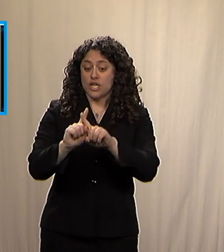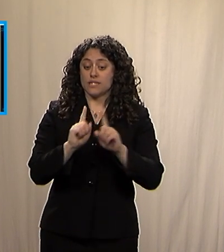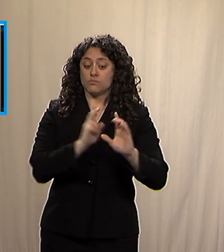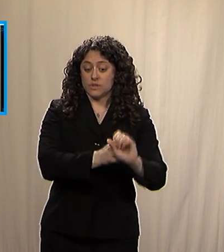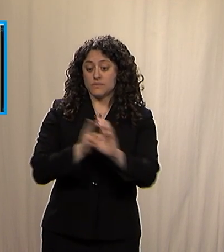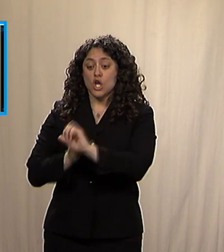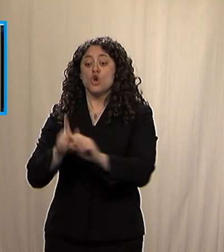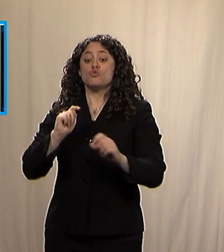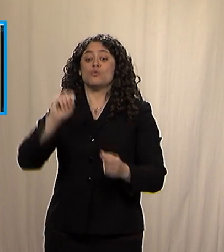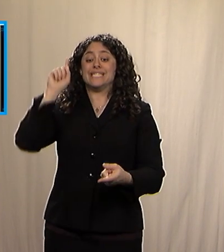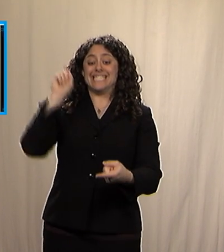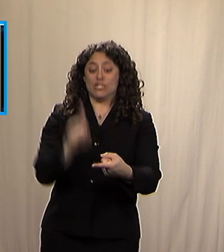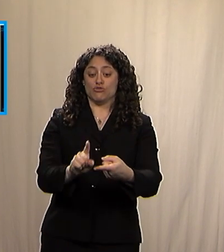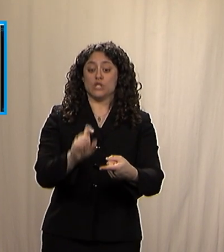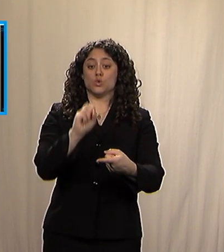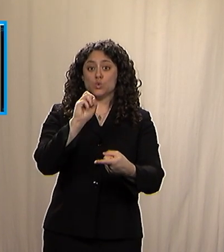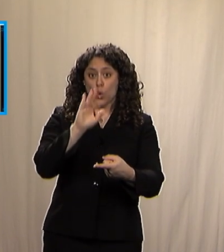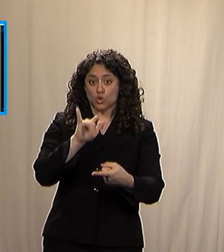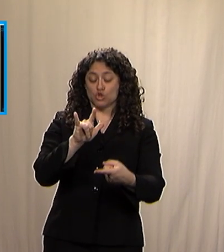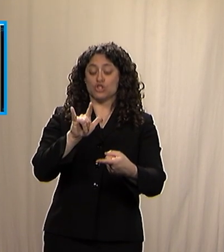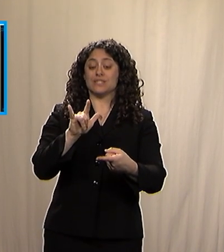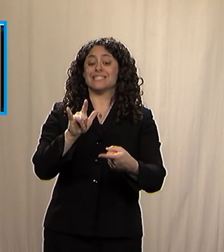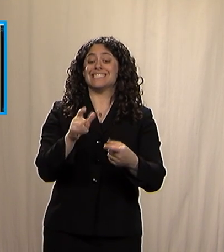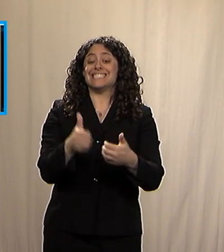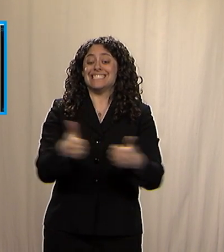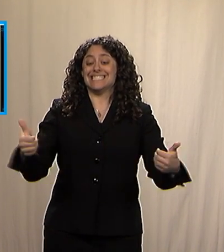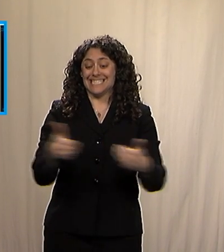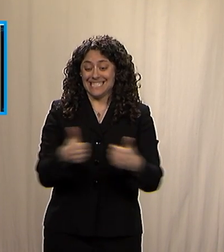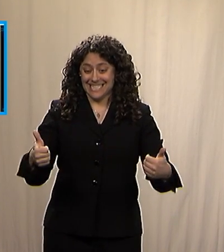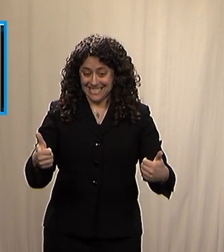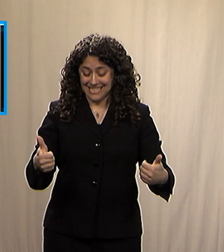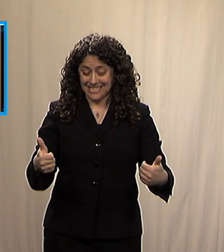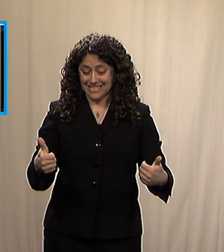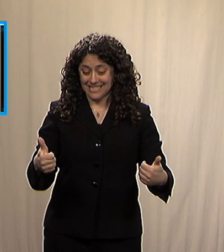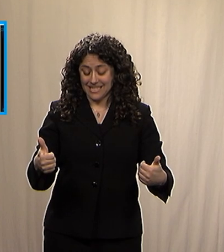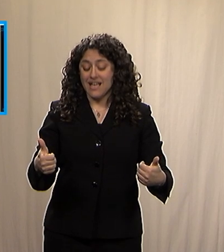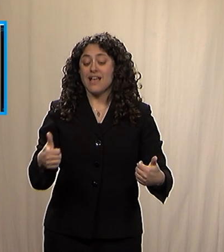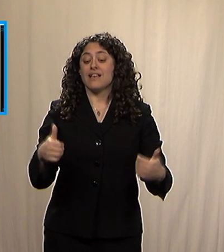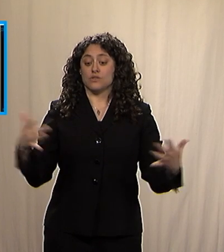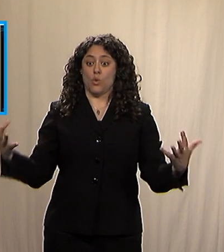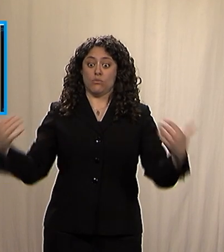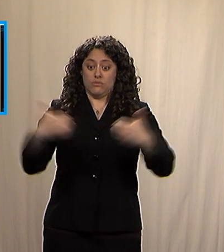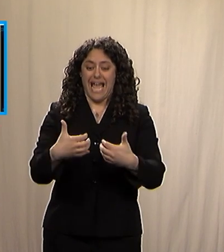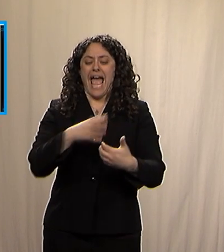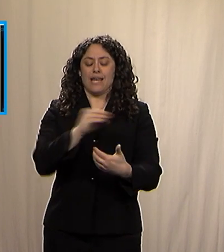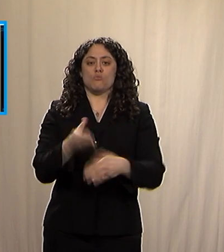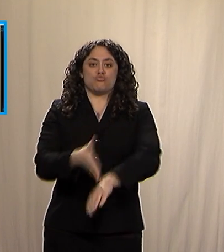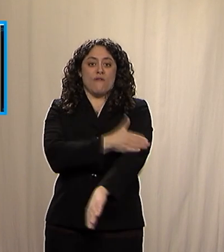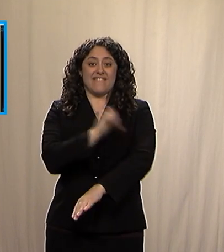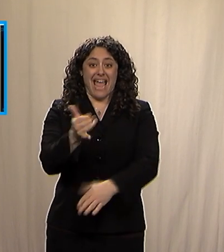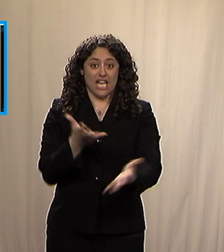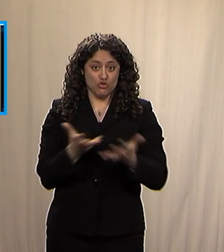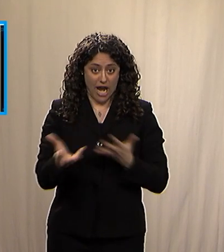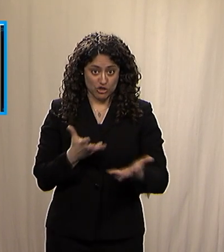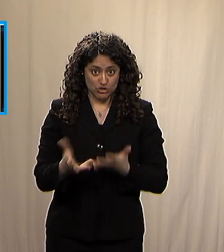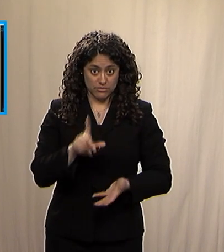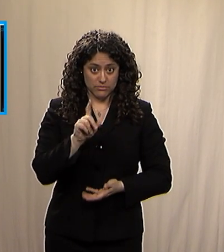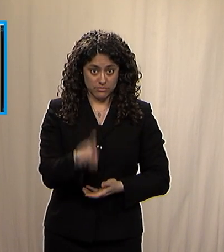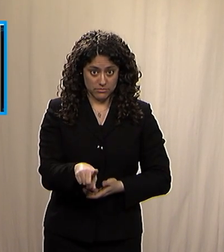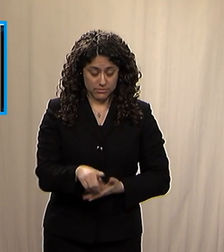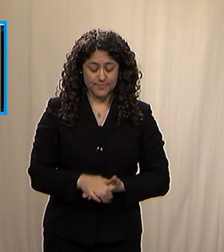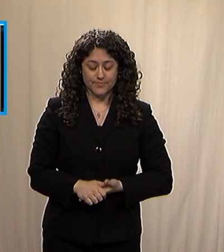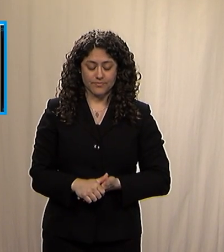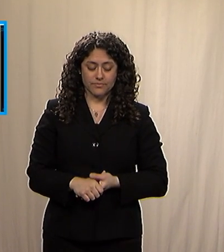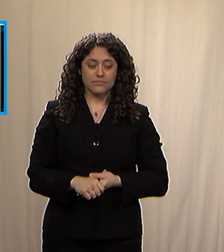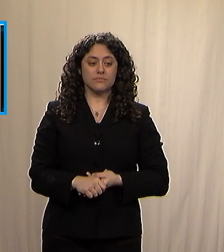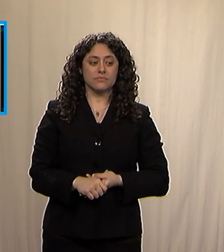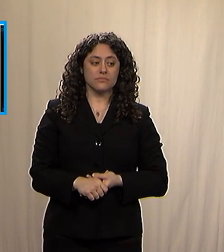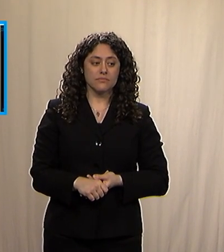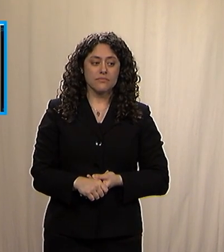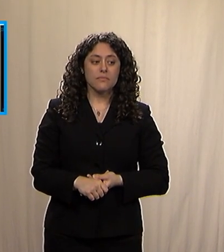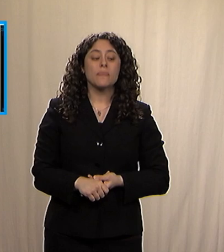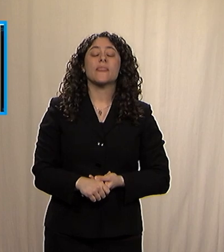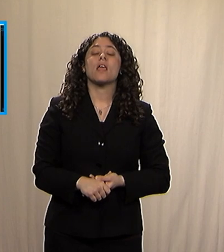and improve the interaction.